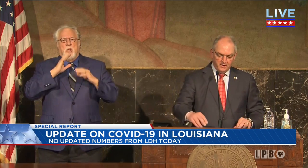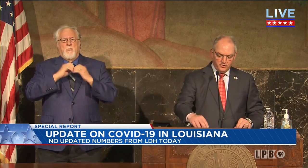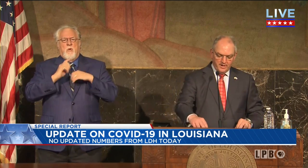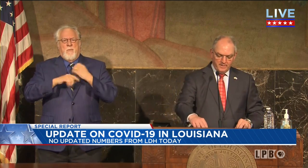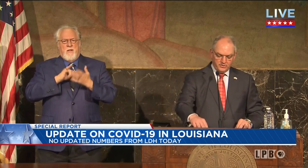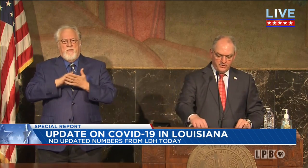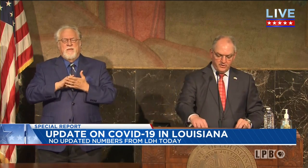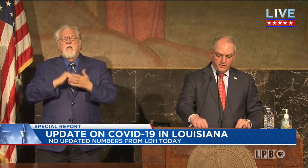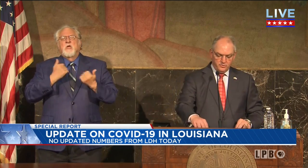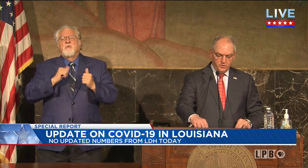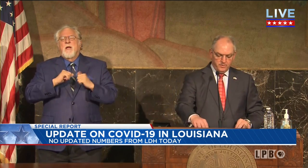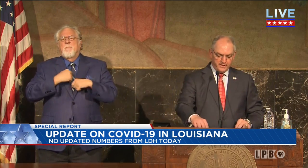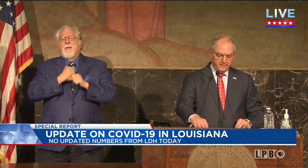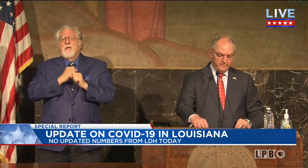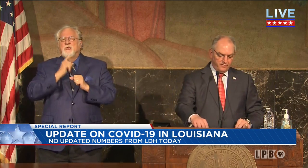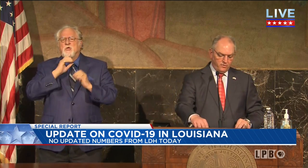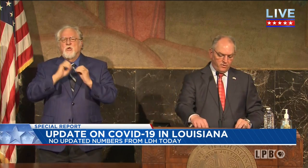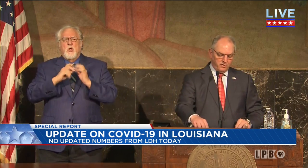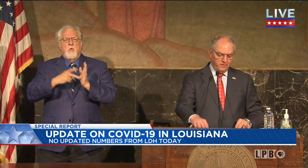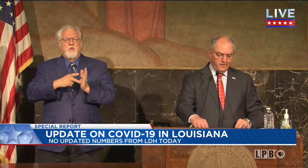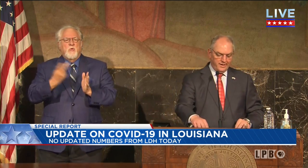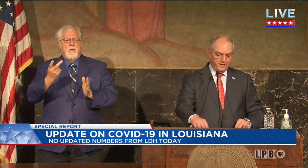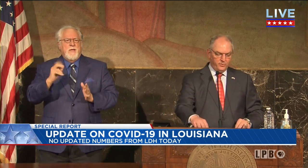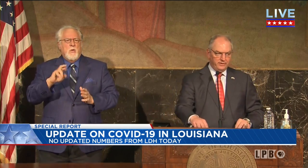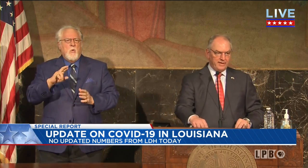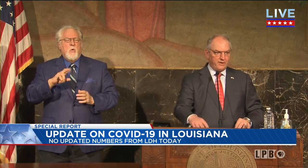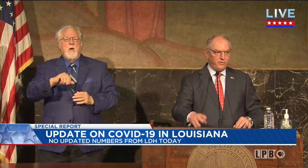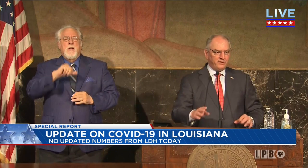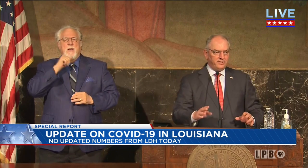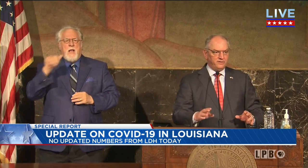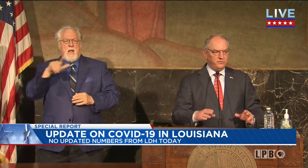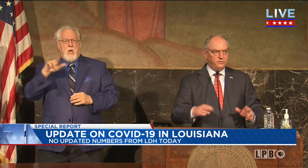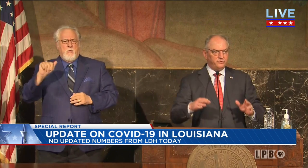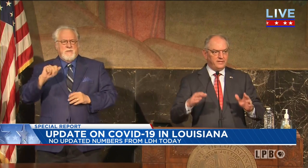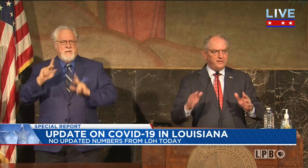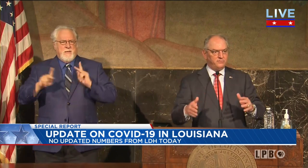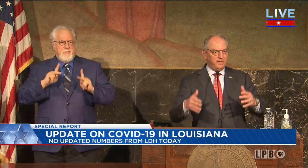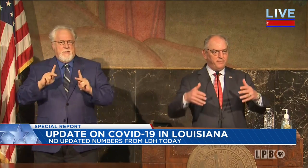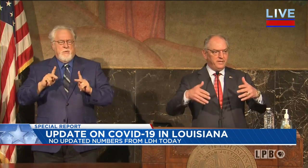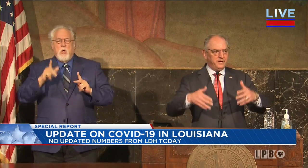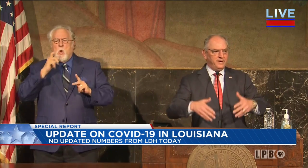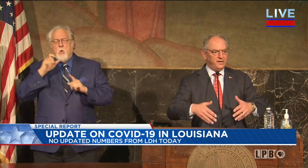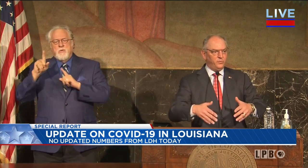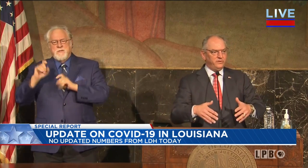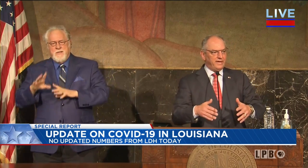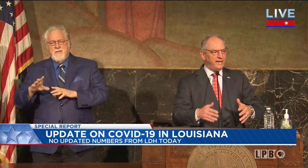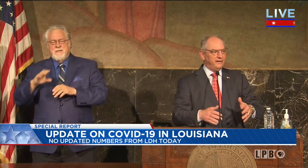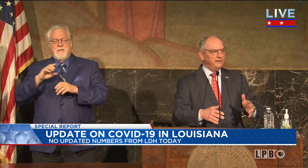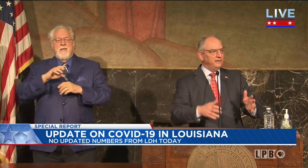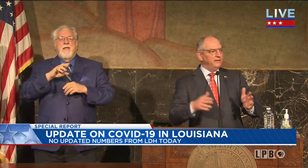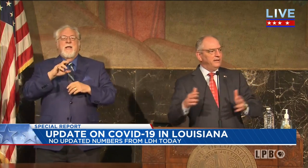MAKE SURE IT WAS ACCURATE AND IN SPECIFIC I THINK ALEX CAN SPEAK MORE ABOUT THIS WHEN HE'S UP